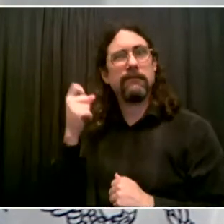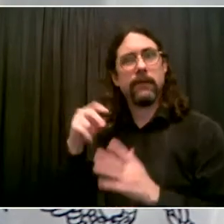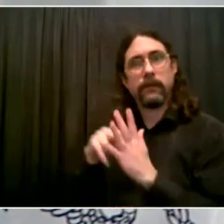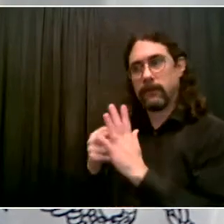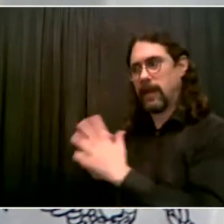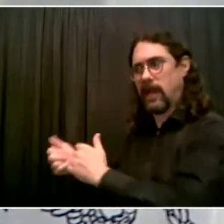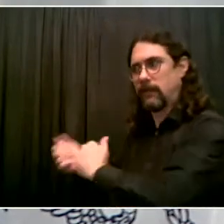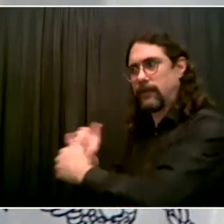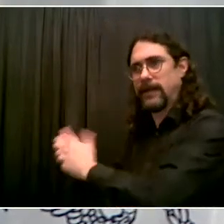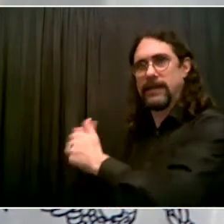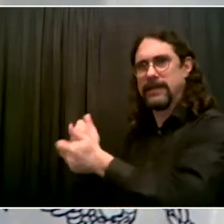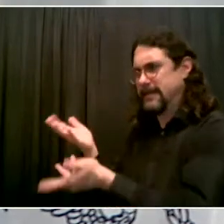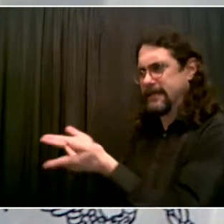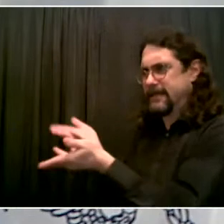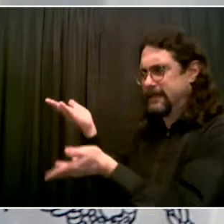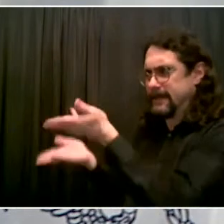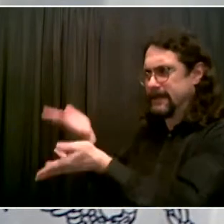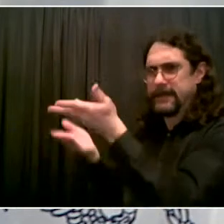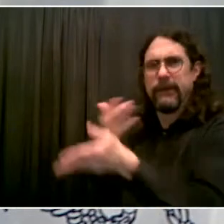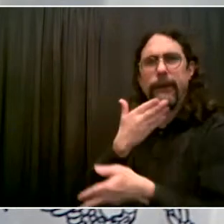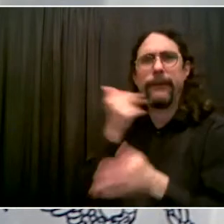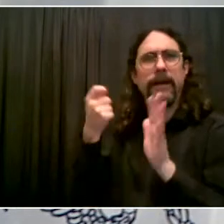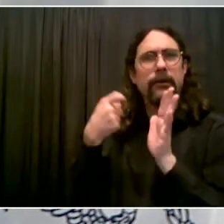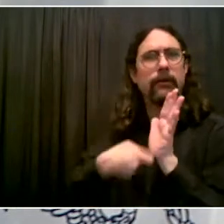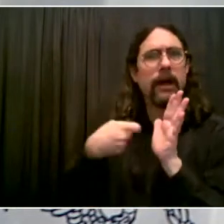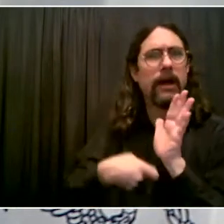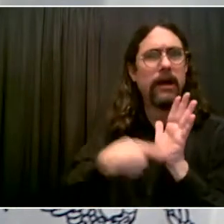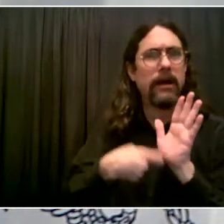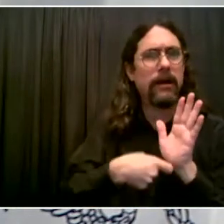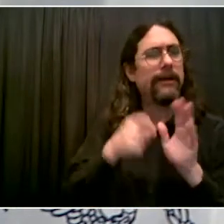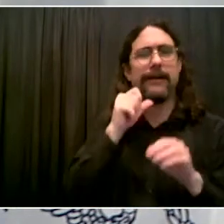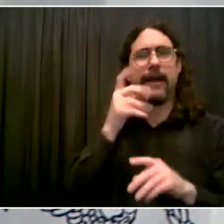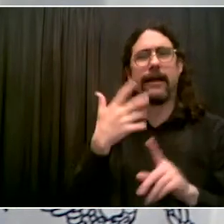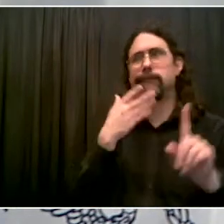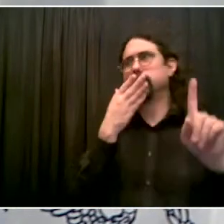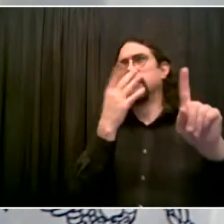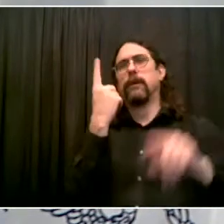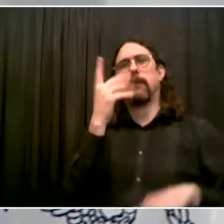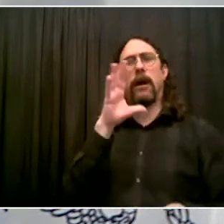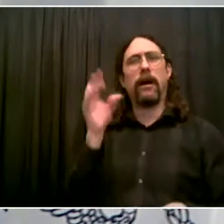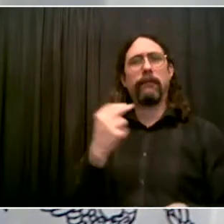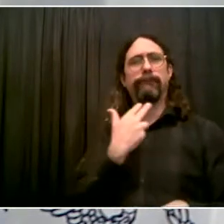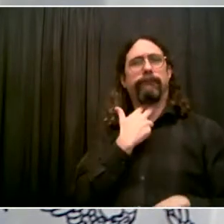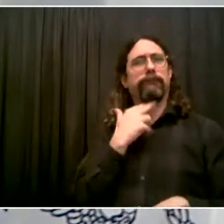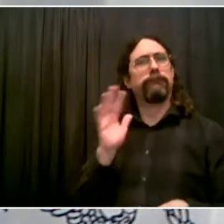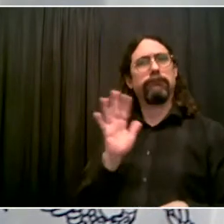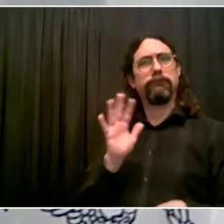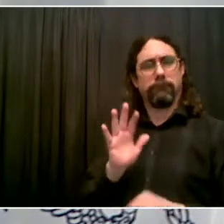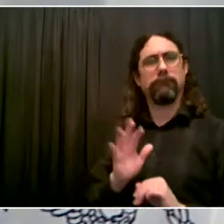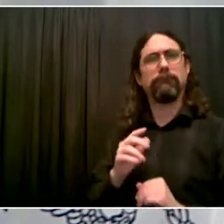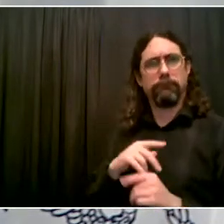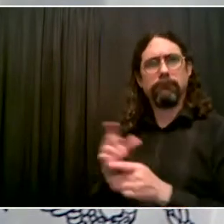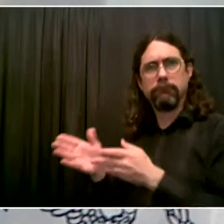ACCOUNTABILITY TO ENSURE THAT WE BUILD OUT THE NETWORK OVER THE CITY AND REACH HUNDREDS OF THOUSANDS MORE NEW YORKERS. THIS IS A BIG PRIORITY THIS YEAR WE HAVE A